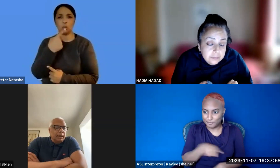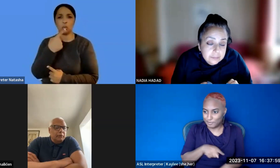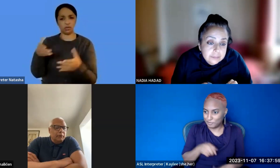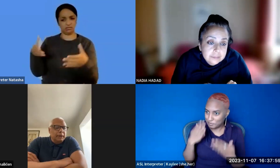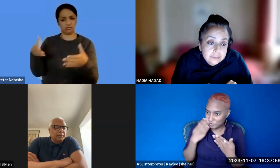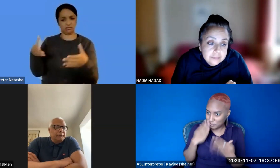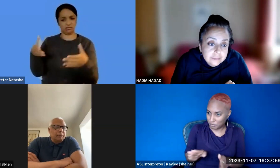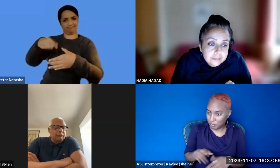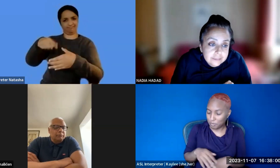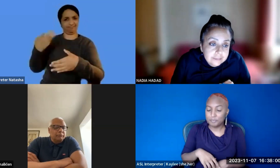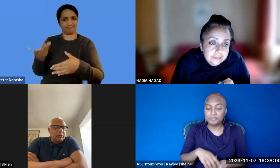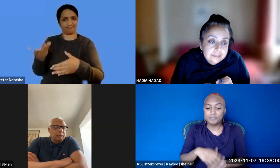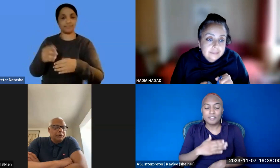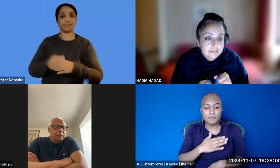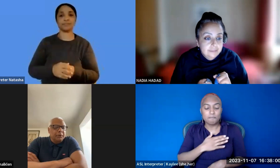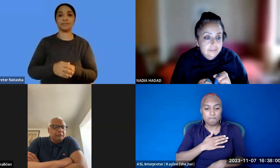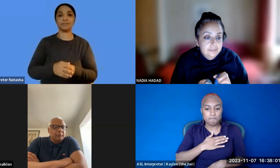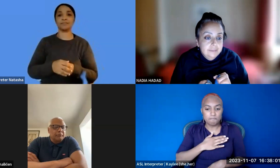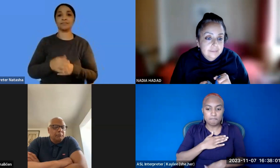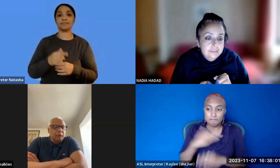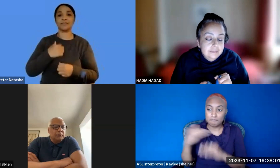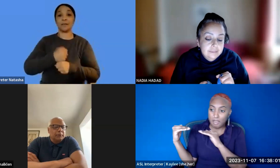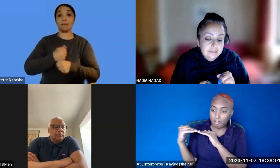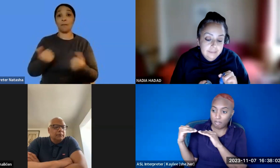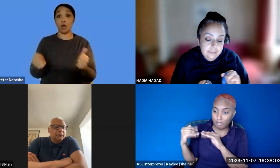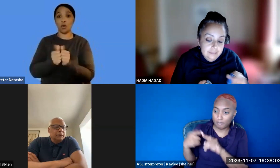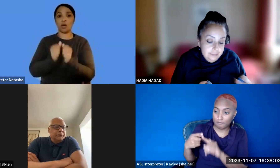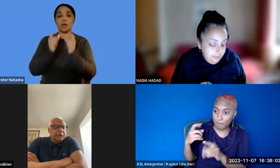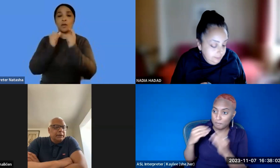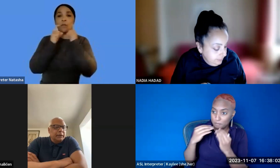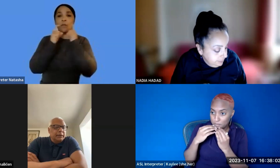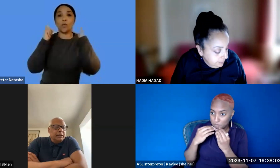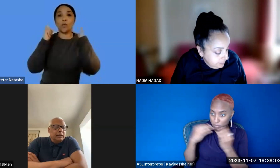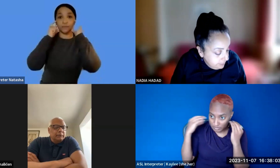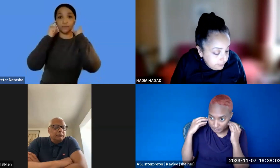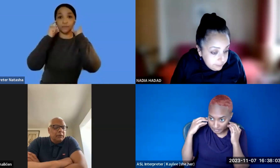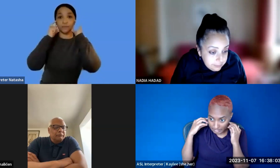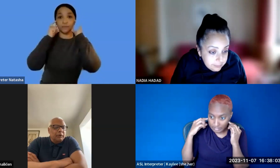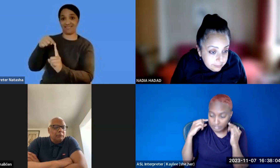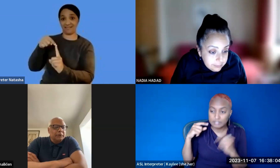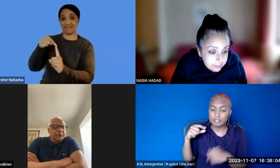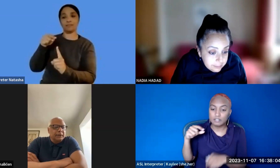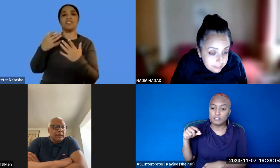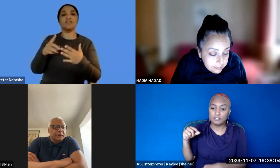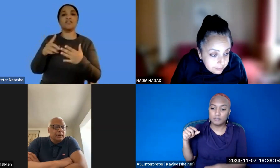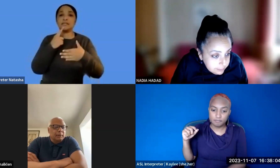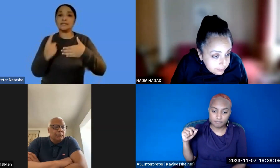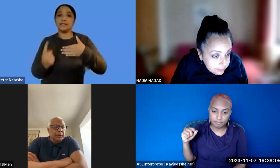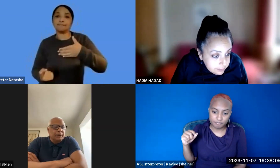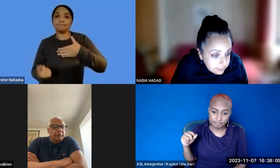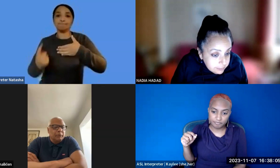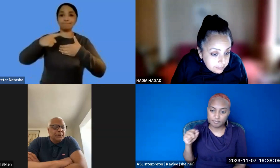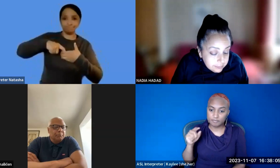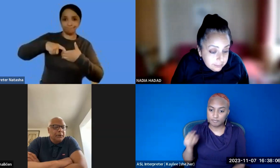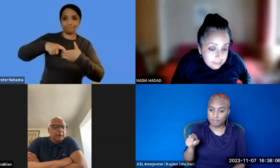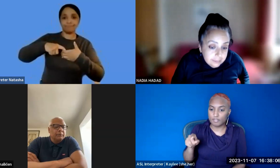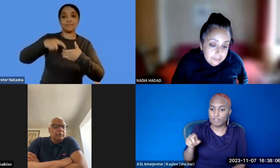my colleague from Mozambique, from FAMOD, which is a national umbrella for Mozambique.